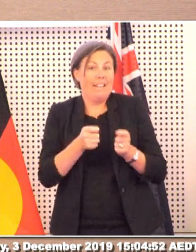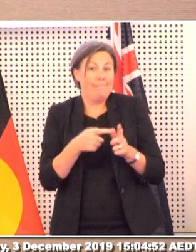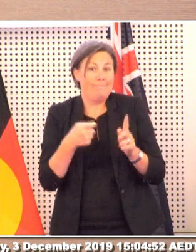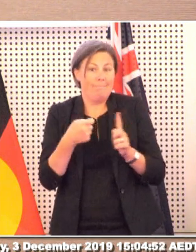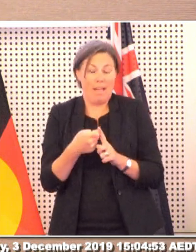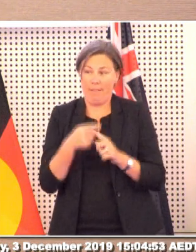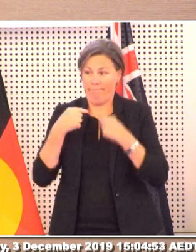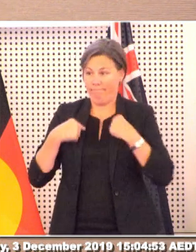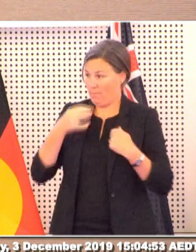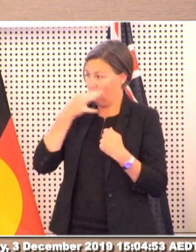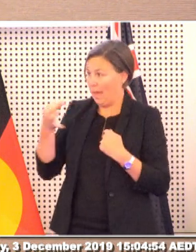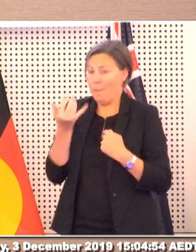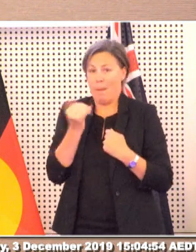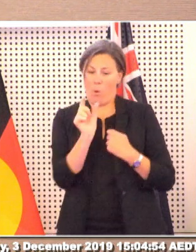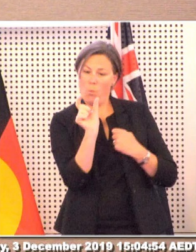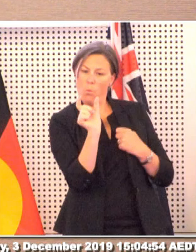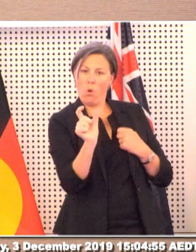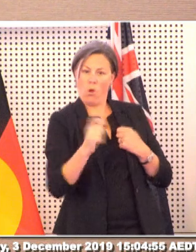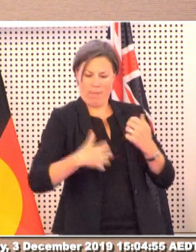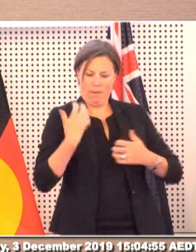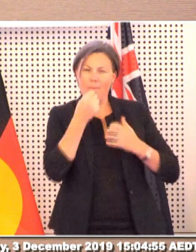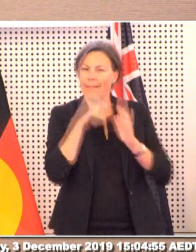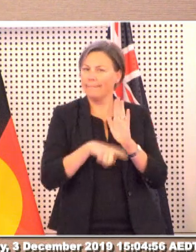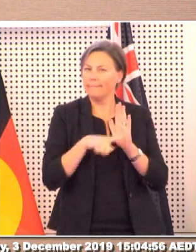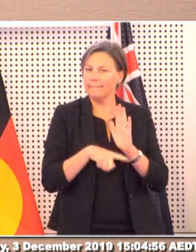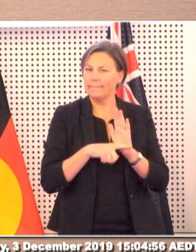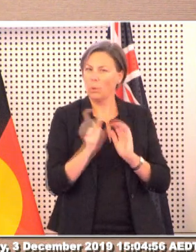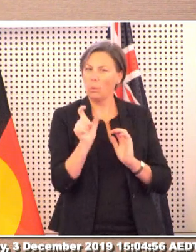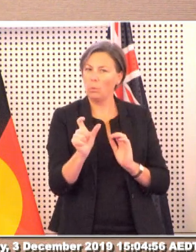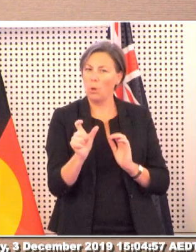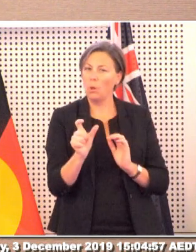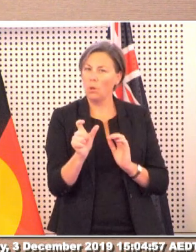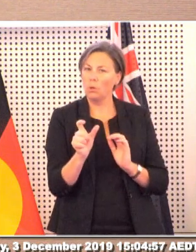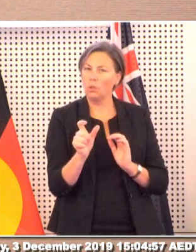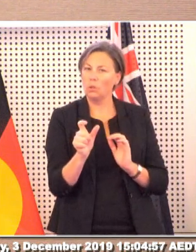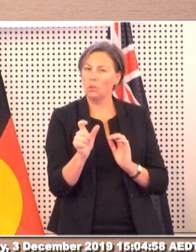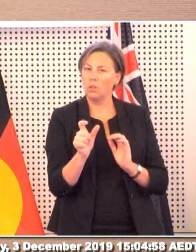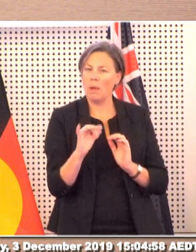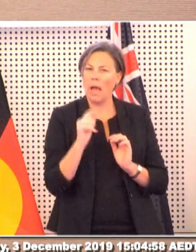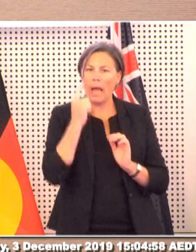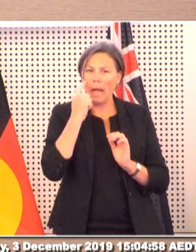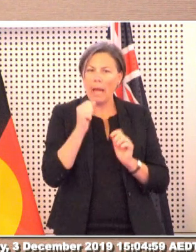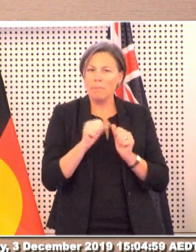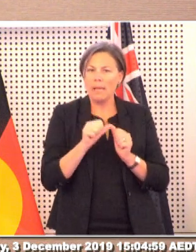concept of complaint carries with it - - - It does. - some overlay? Is there better language in this area that we could use?